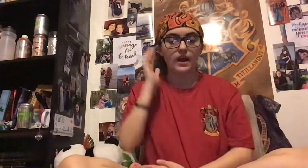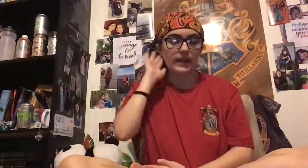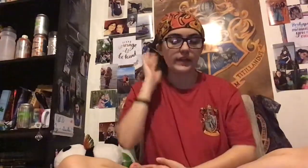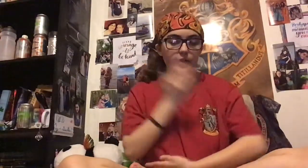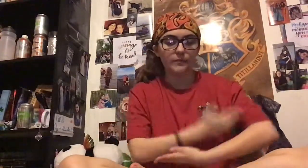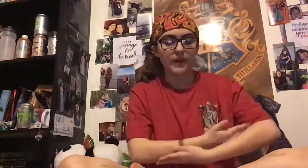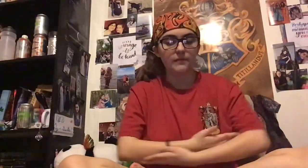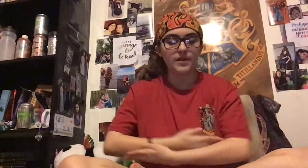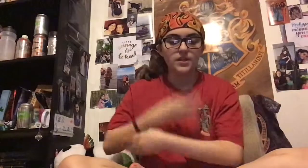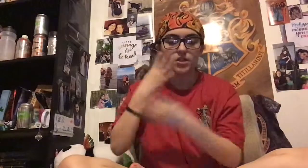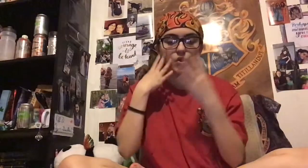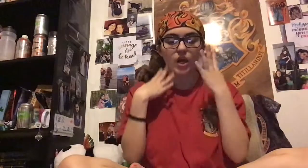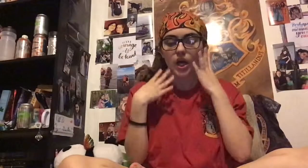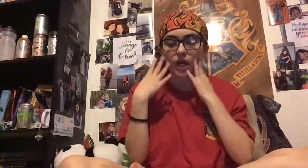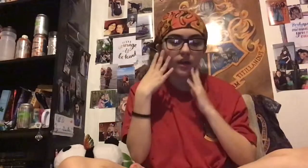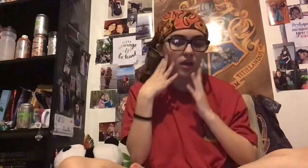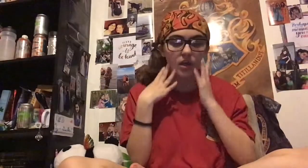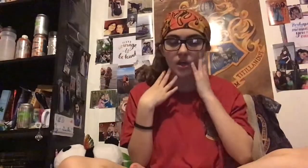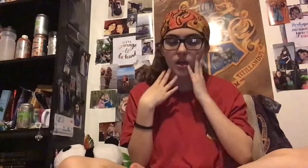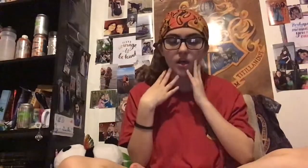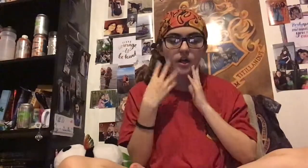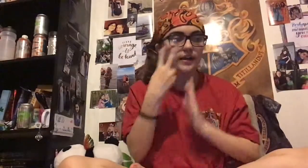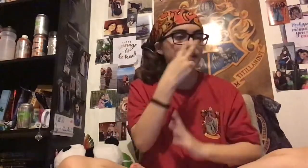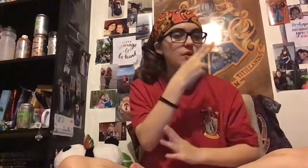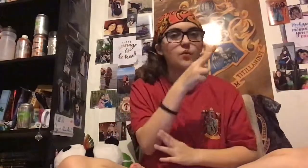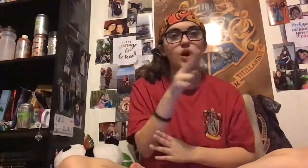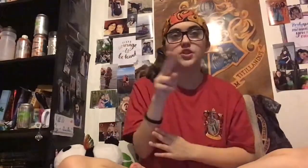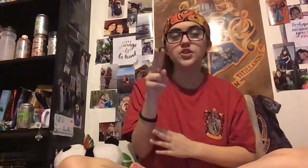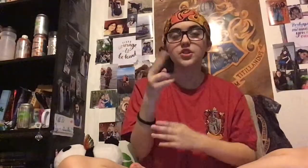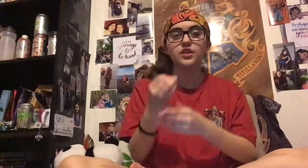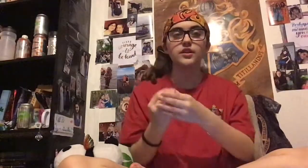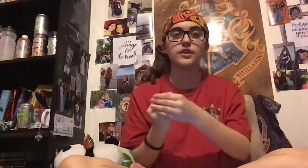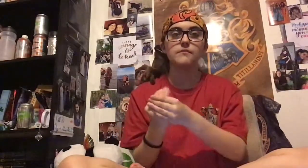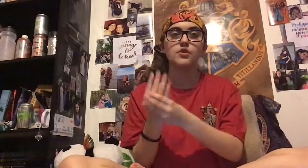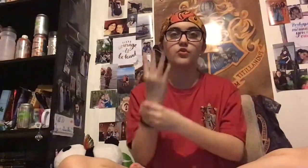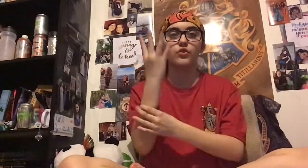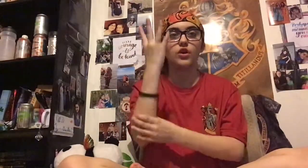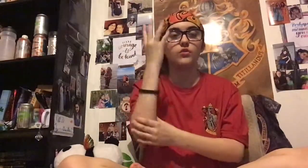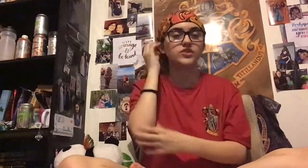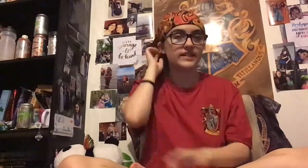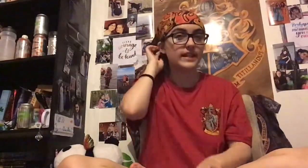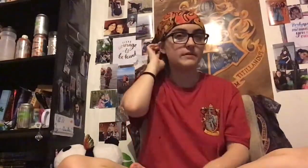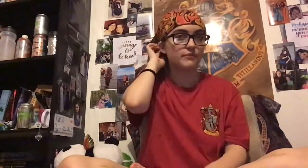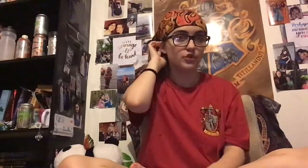Hear babies cry and I watch them grow which the same as bloom